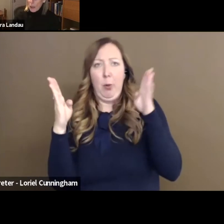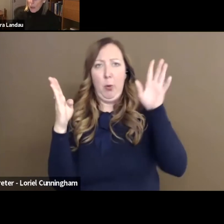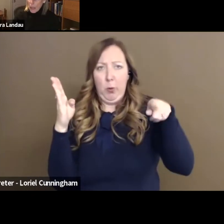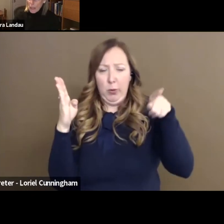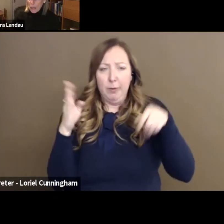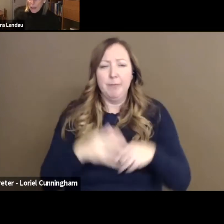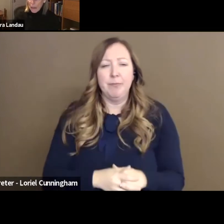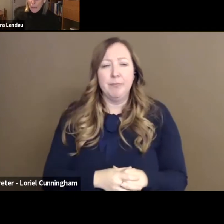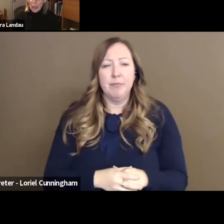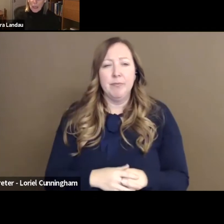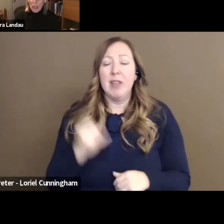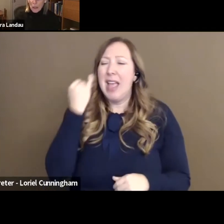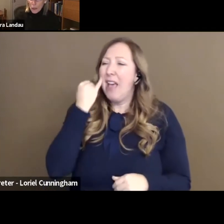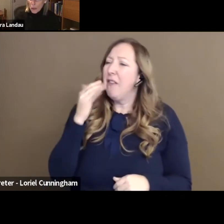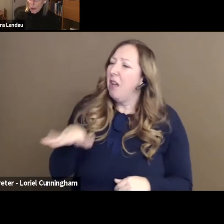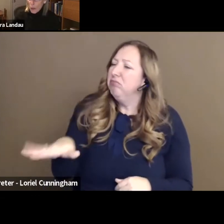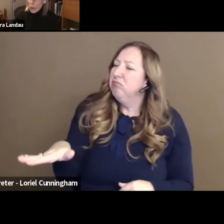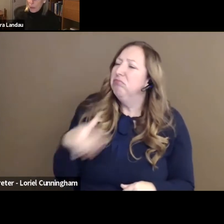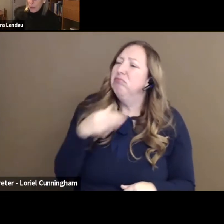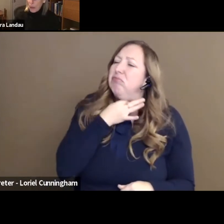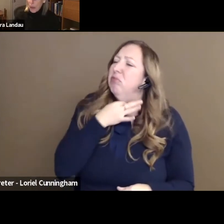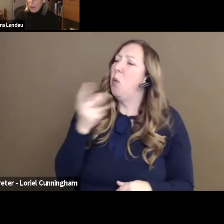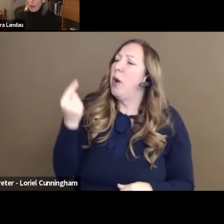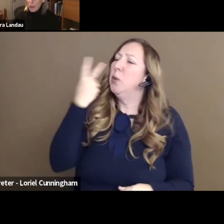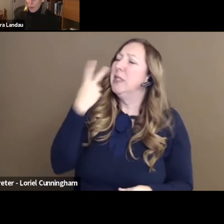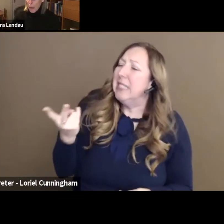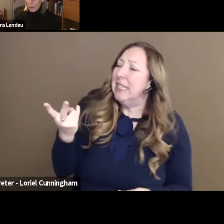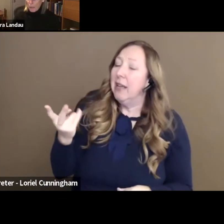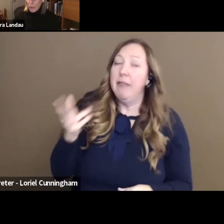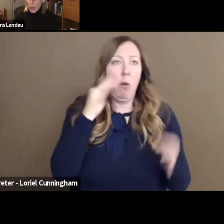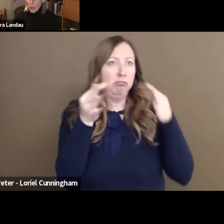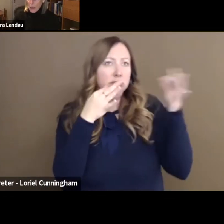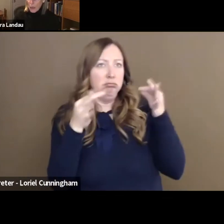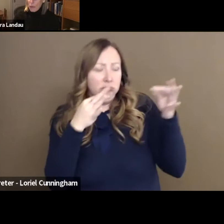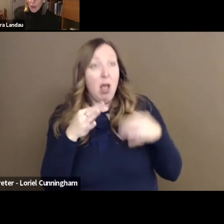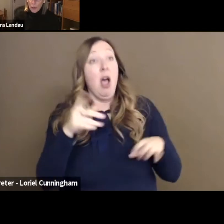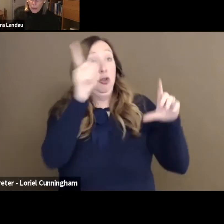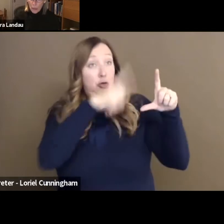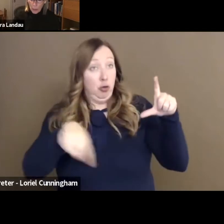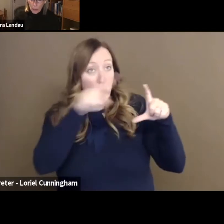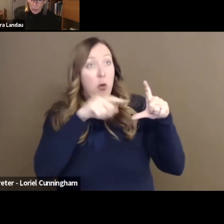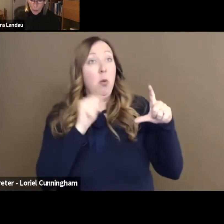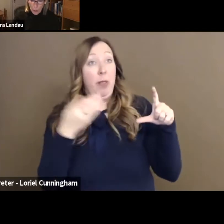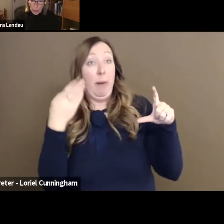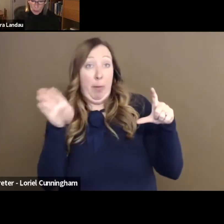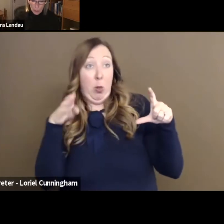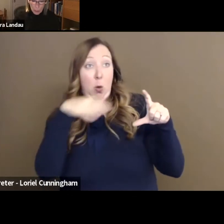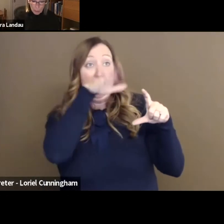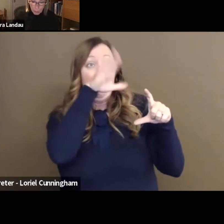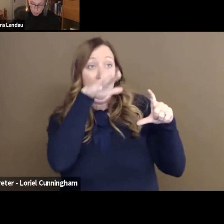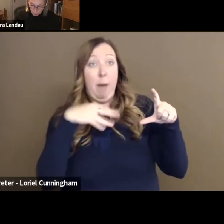what is it they might say it's a circle with the blue above the red so they have